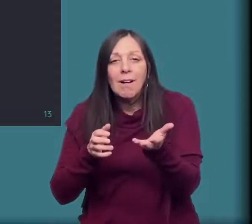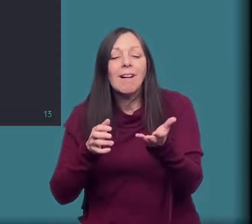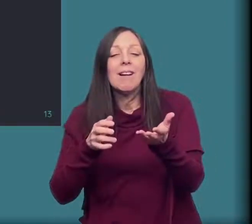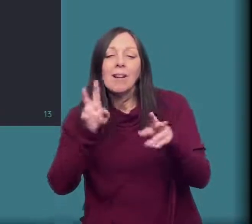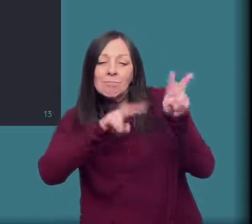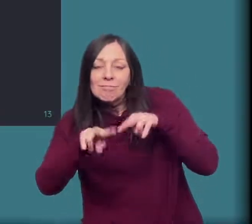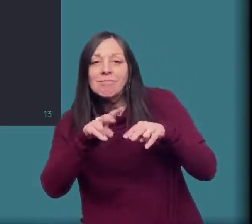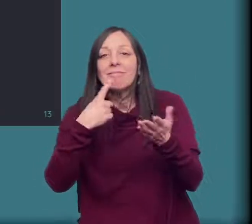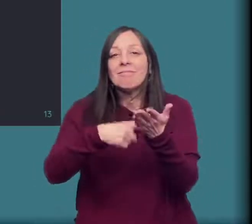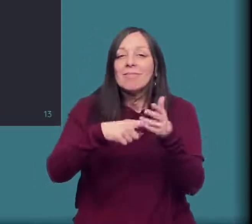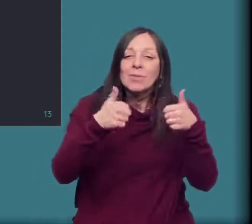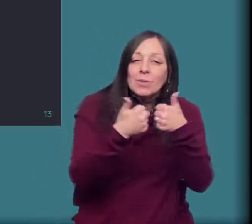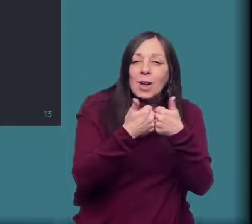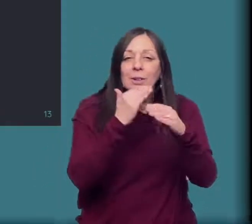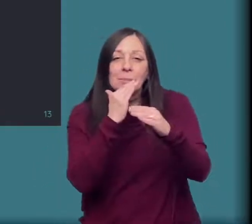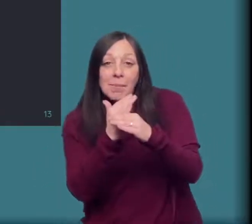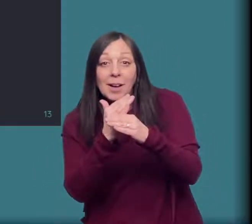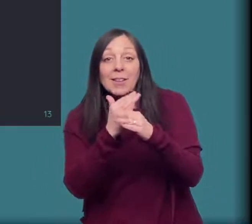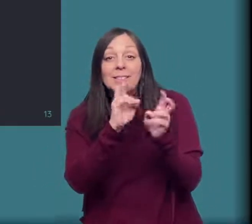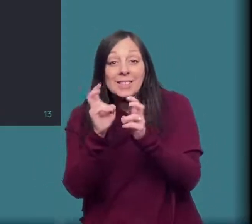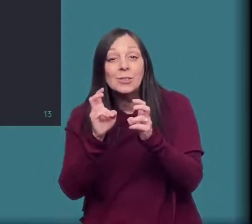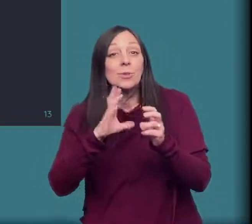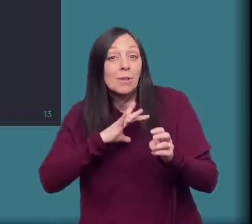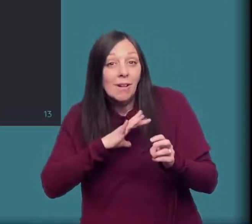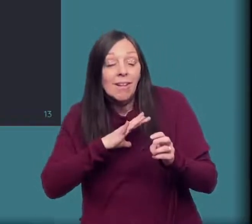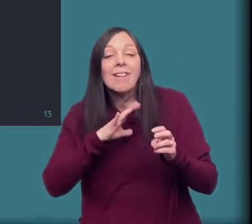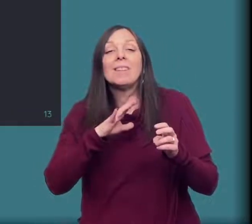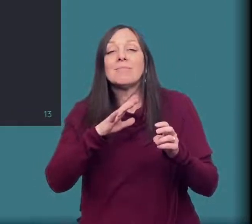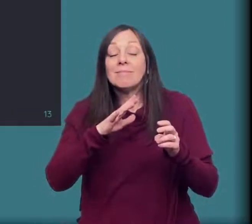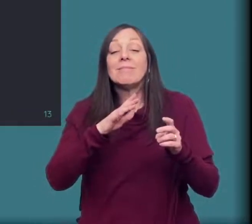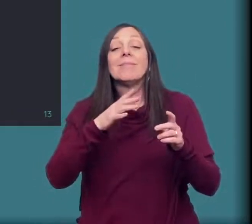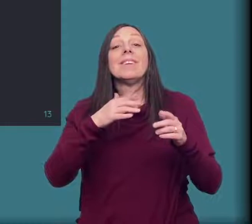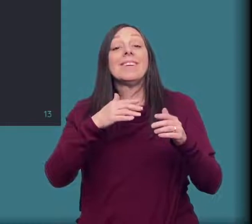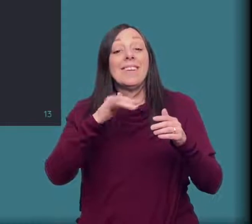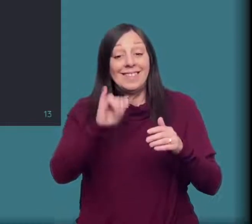Prototypes were presented for discussion and feedback from the Deaf and ASL signing researchers